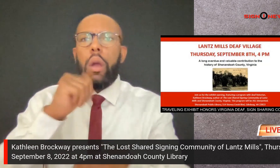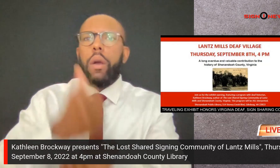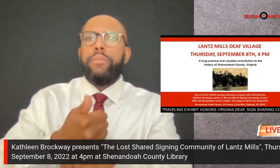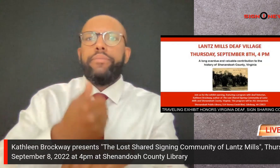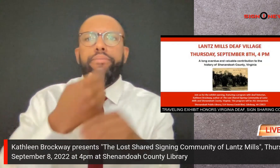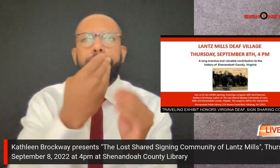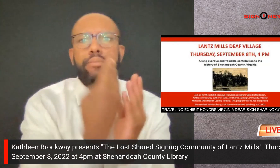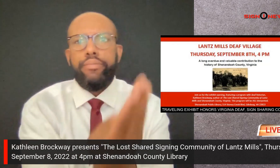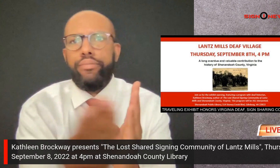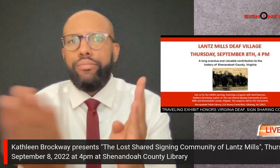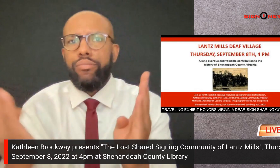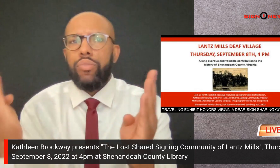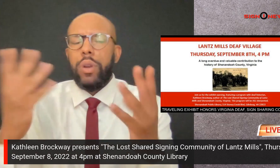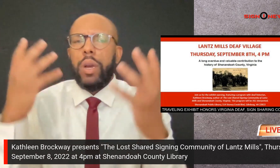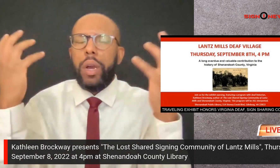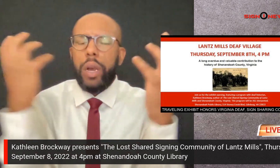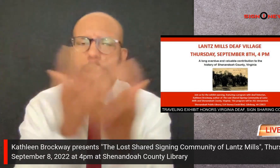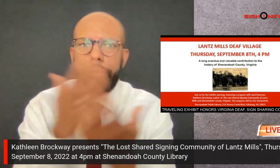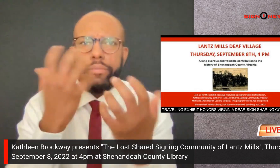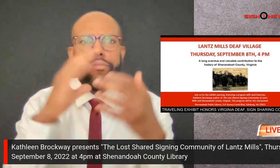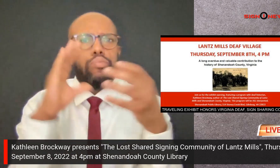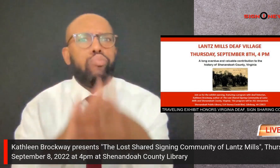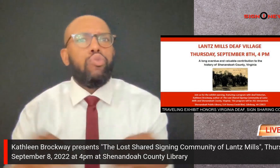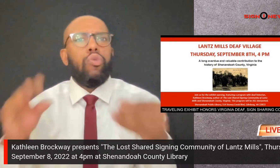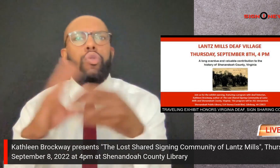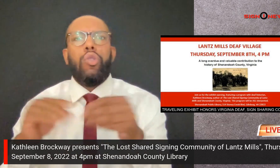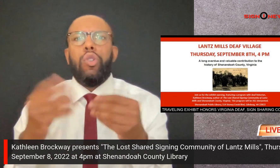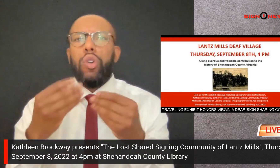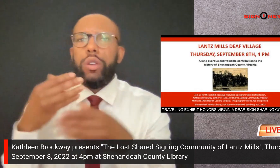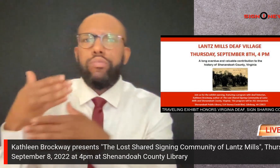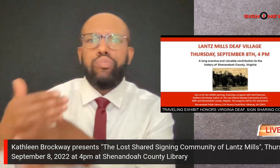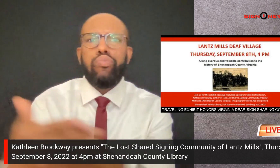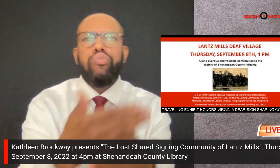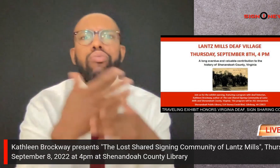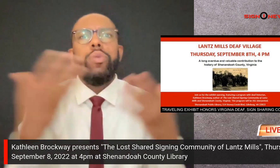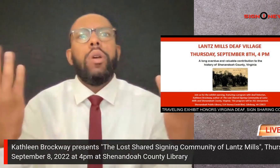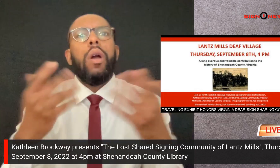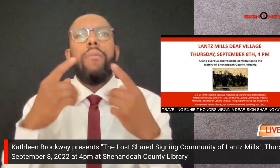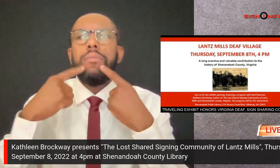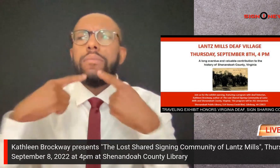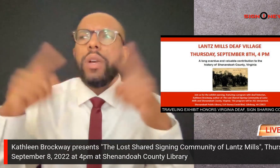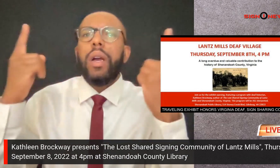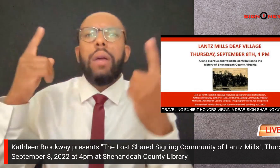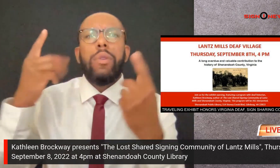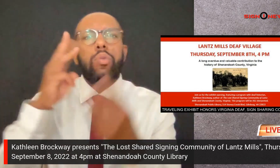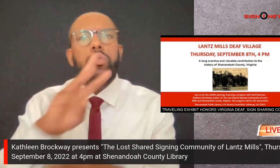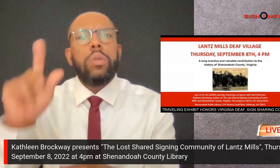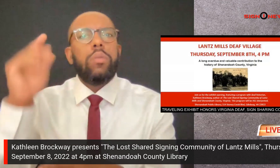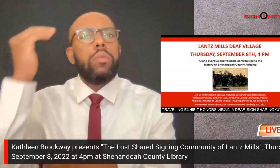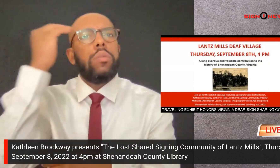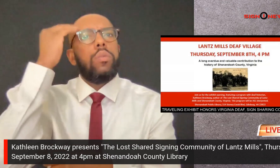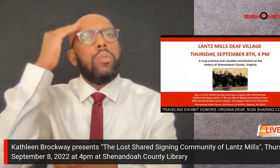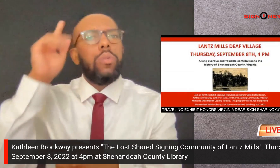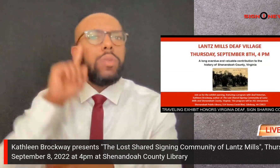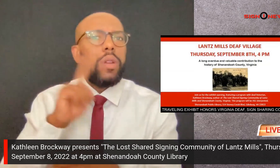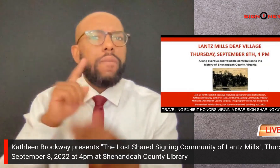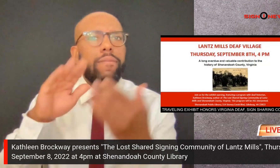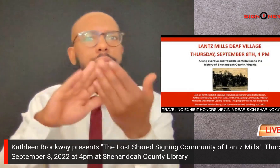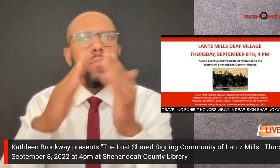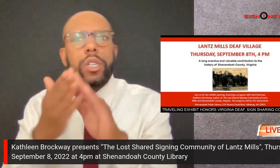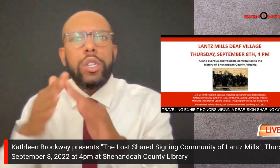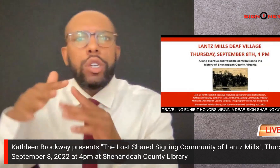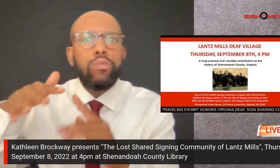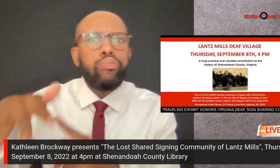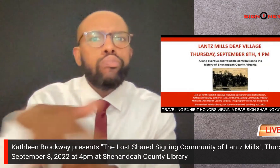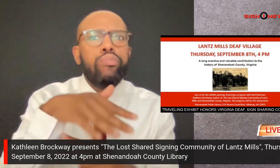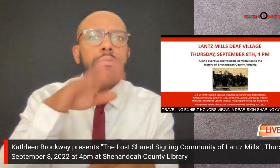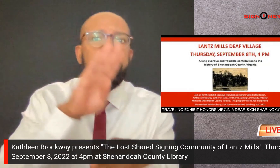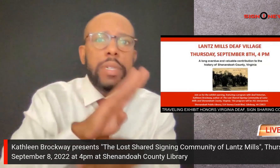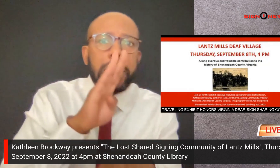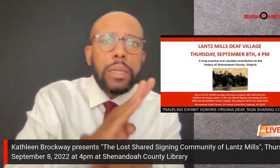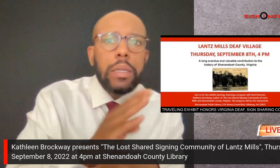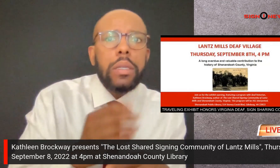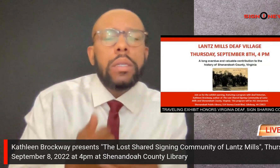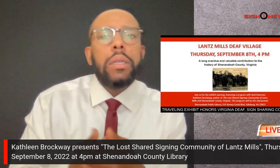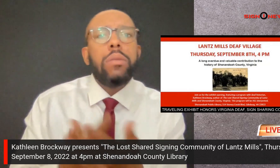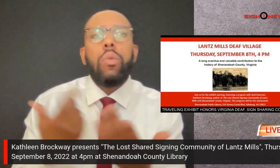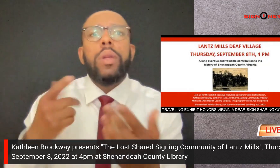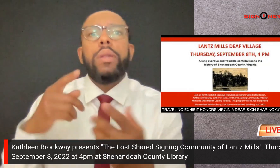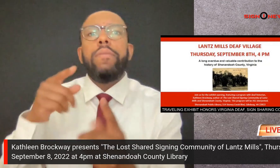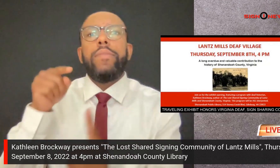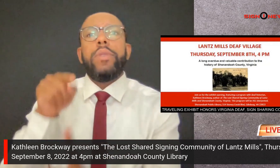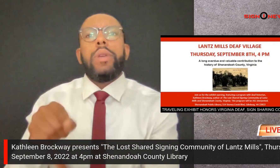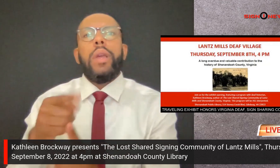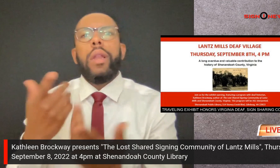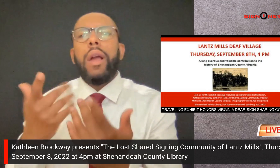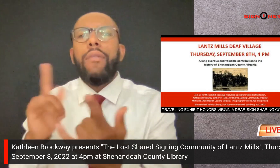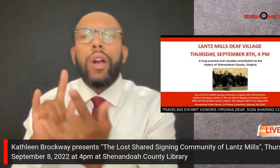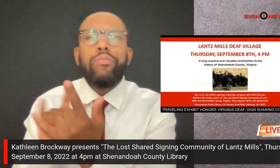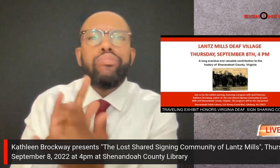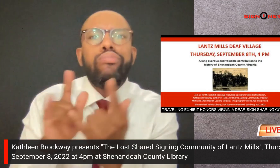the exhibit with amazing stories of prominent deaf villagers businesses and even Lantz Mills